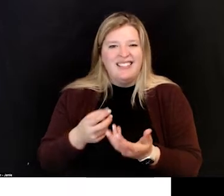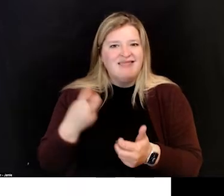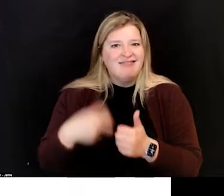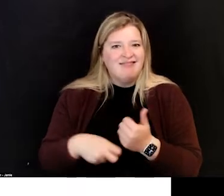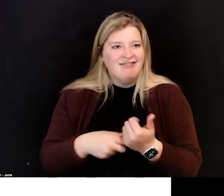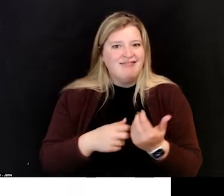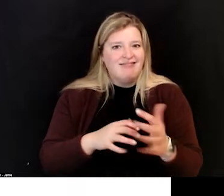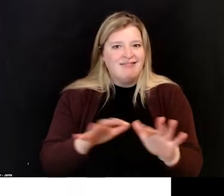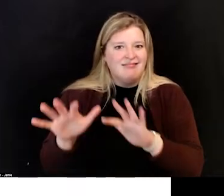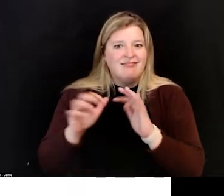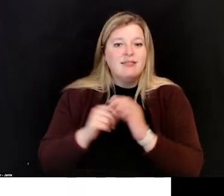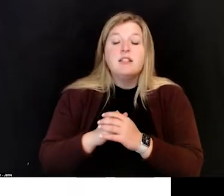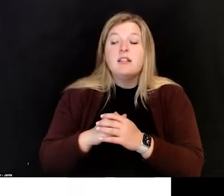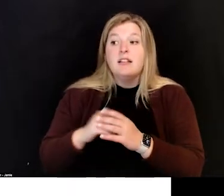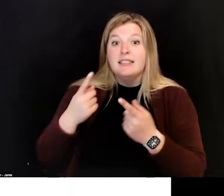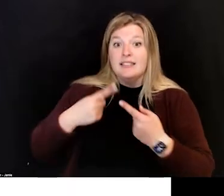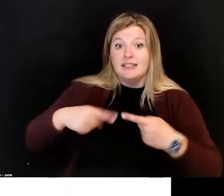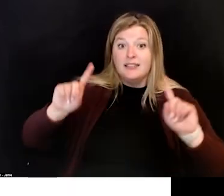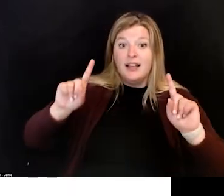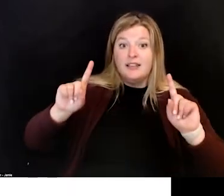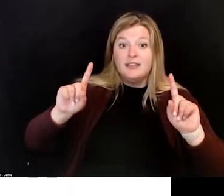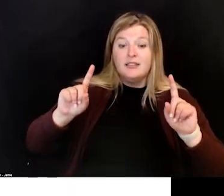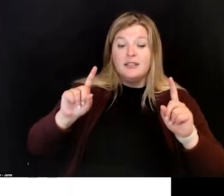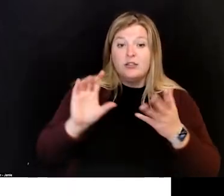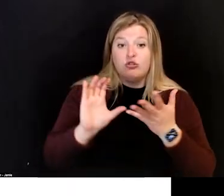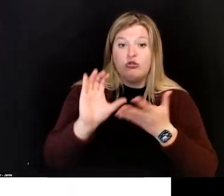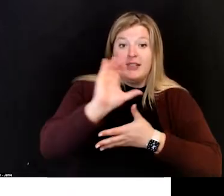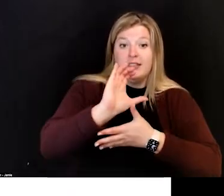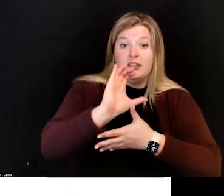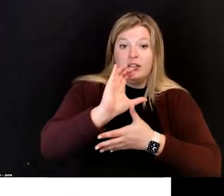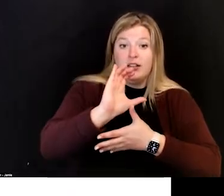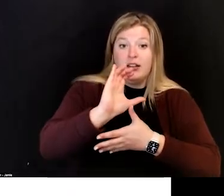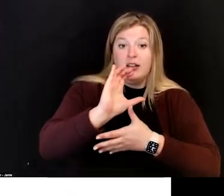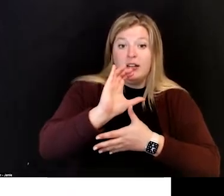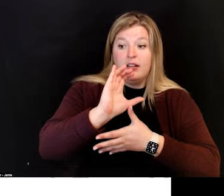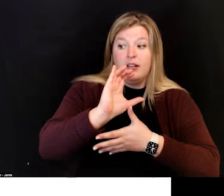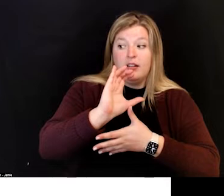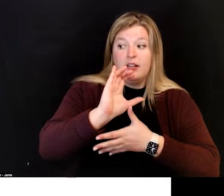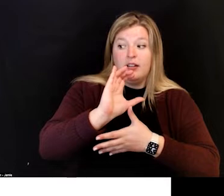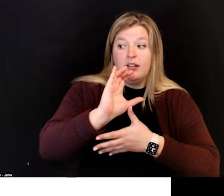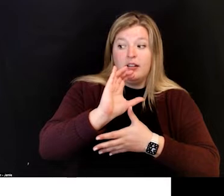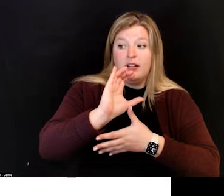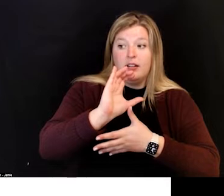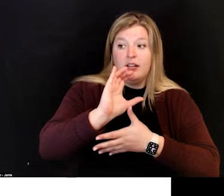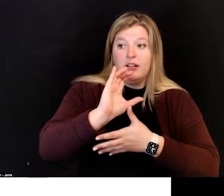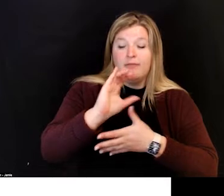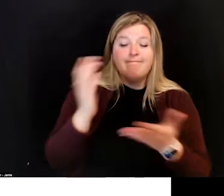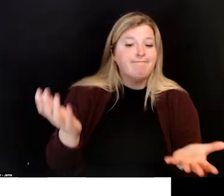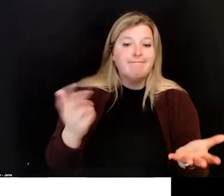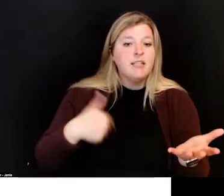The success criteria that we're getting to, it's just we need to adapt the standards,